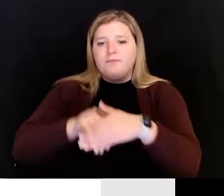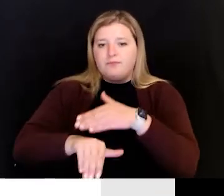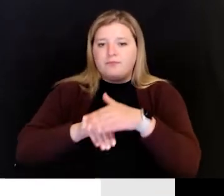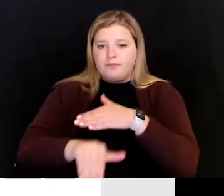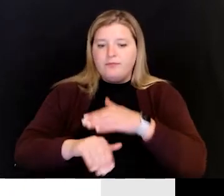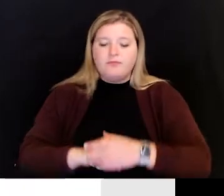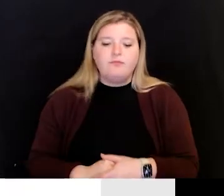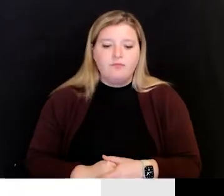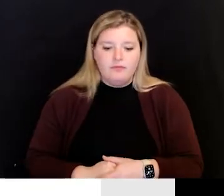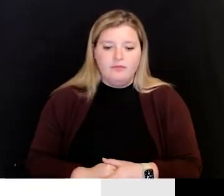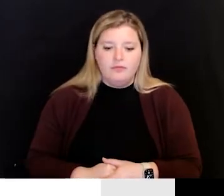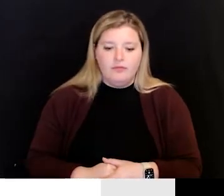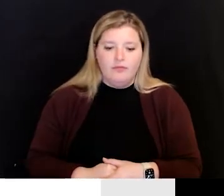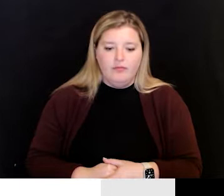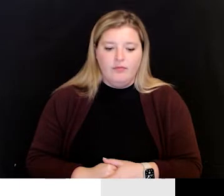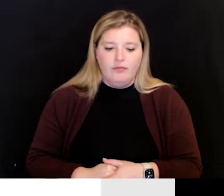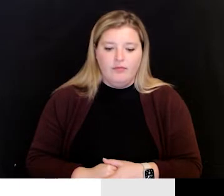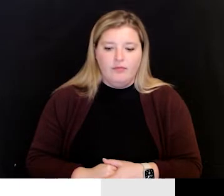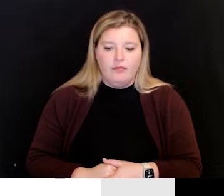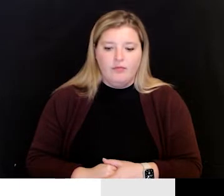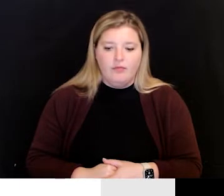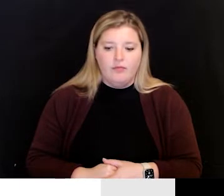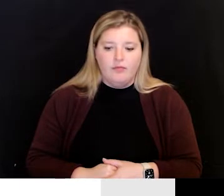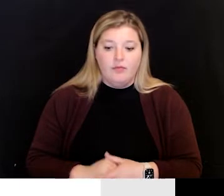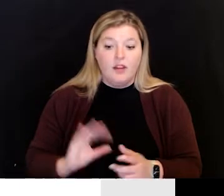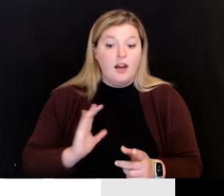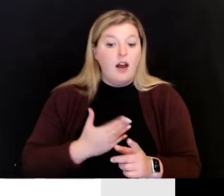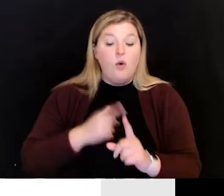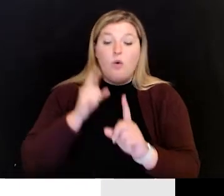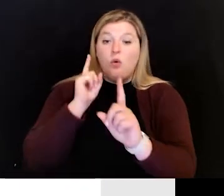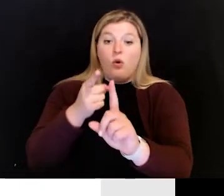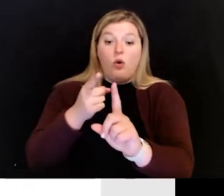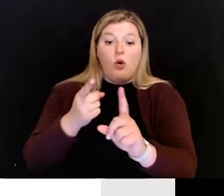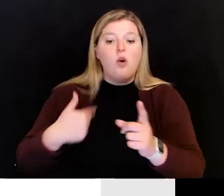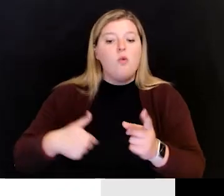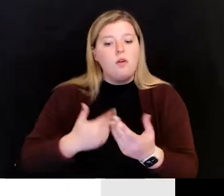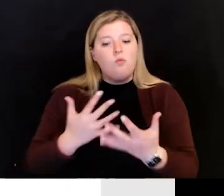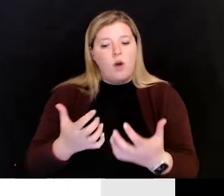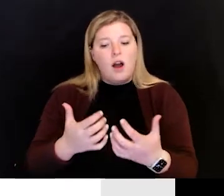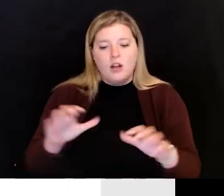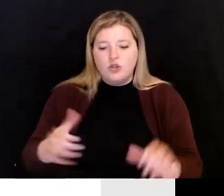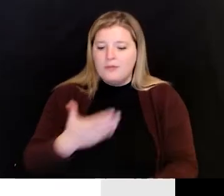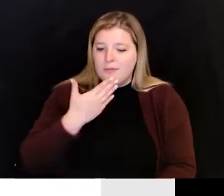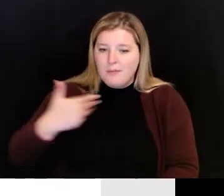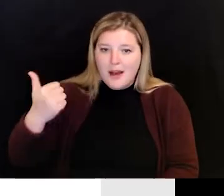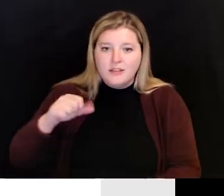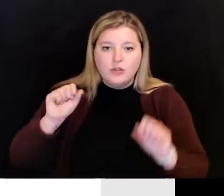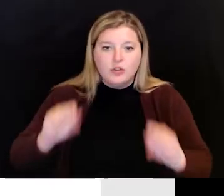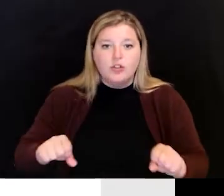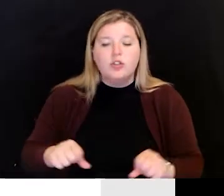We set out with a goal to do the best we could, use the most up-to-date standards that we could,